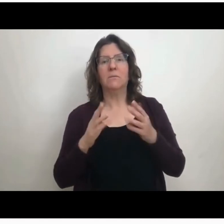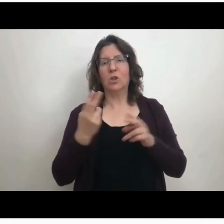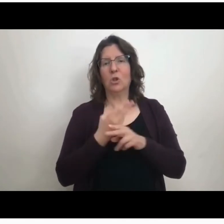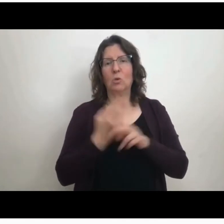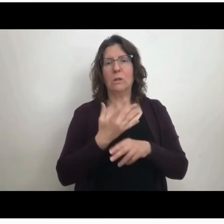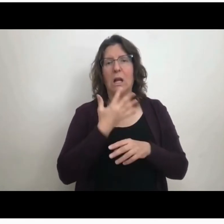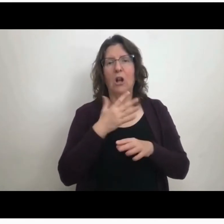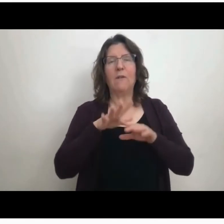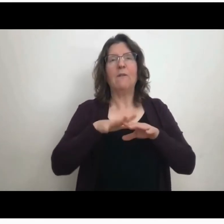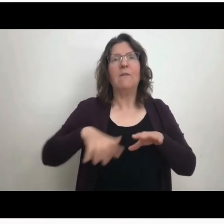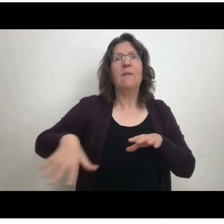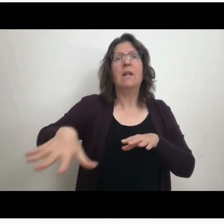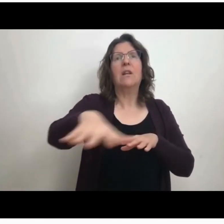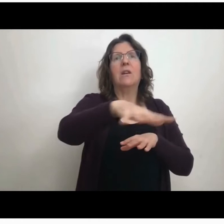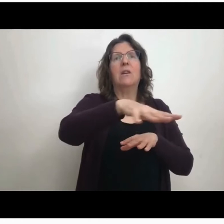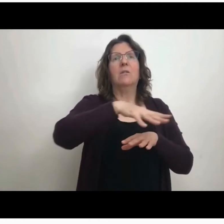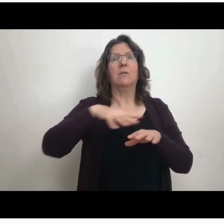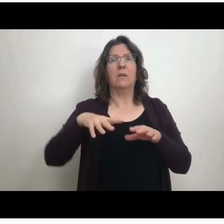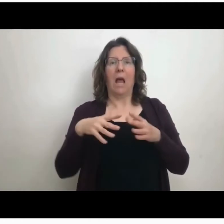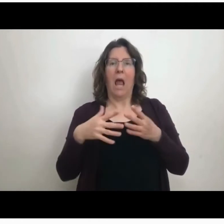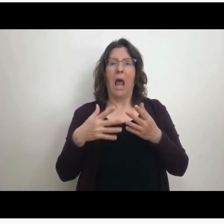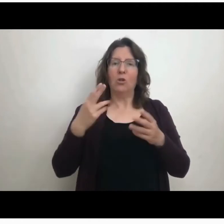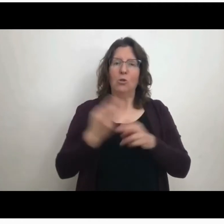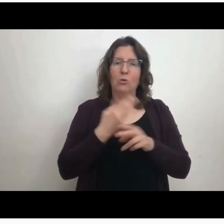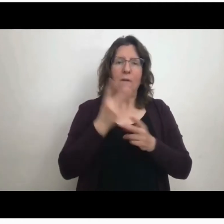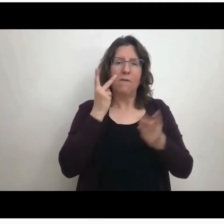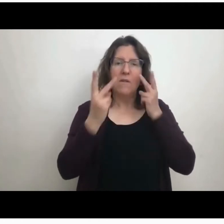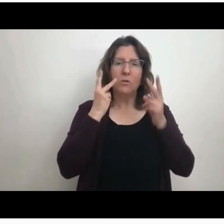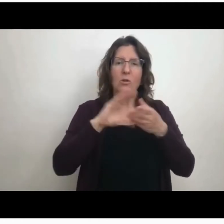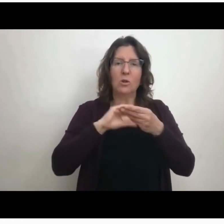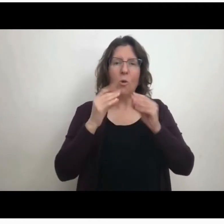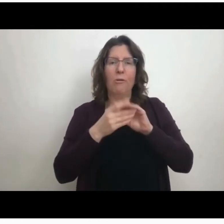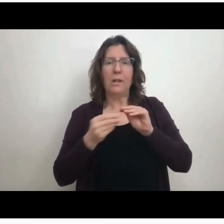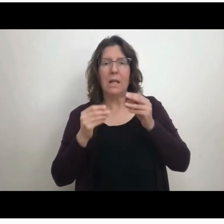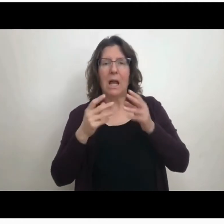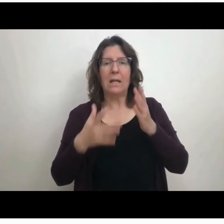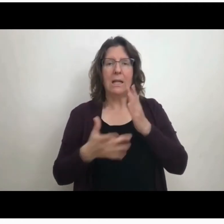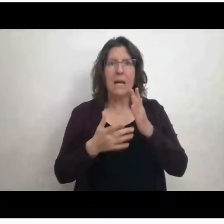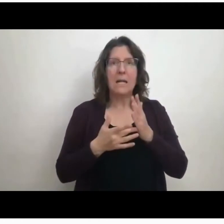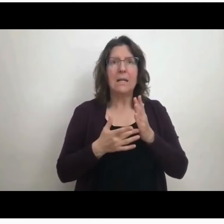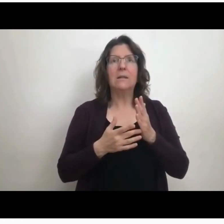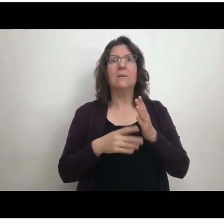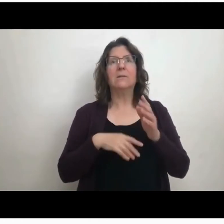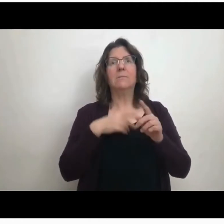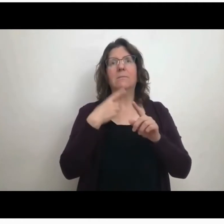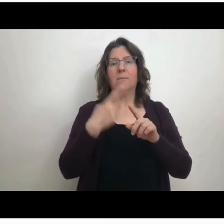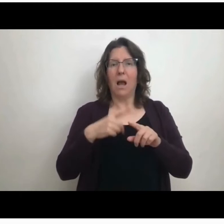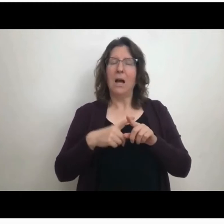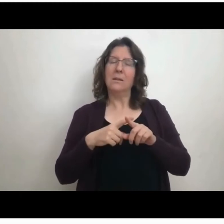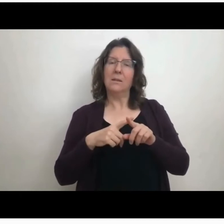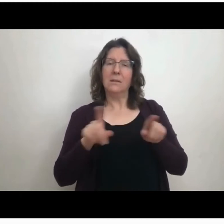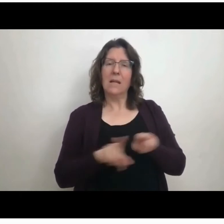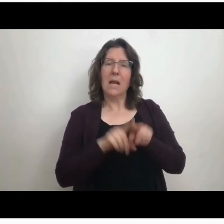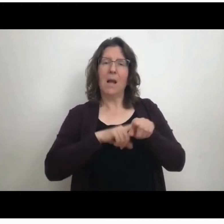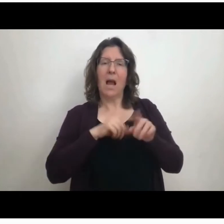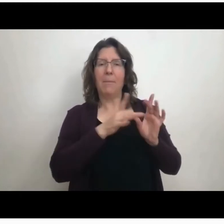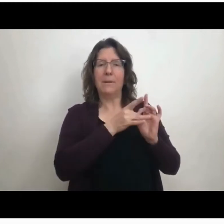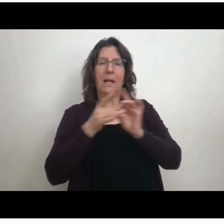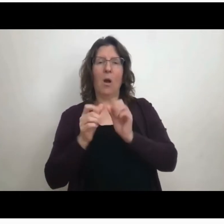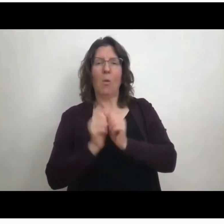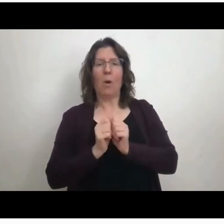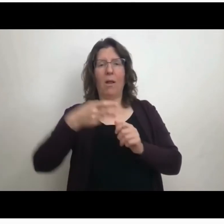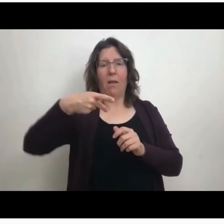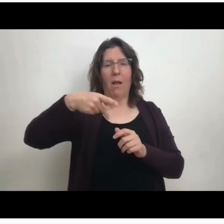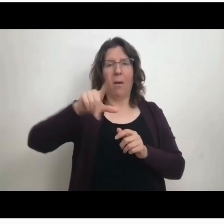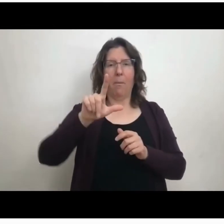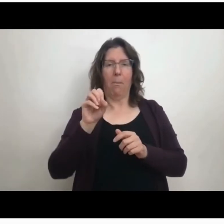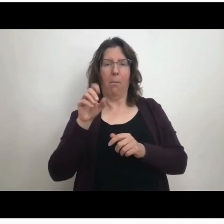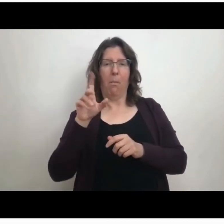We made an abstract art comic book, incorporating colour field and visual storytelling techniques.